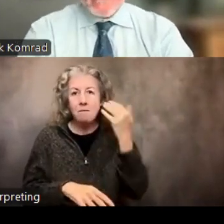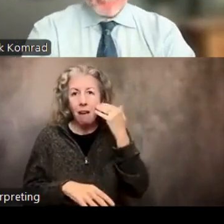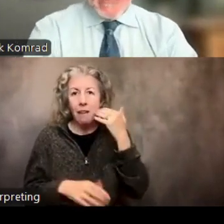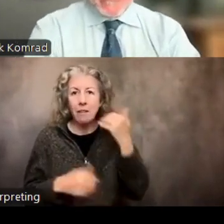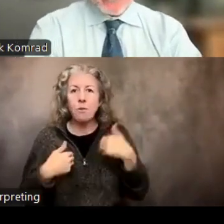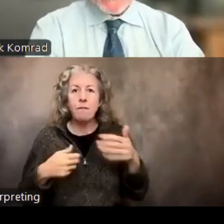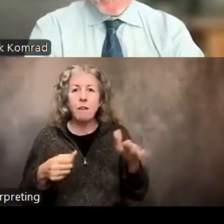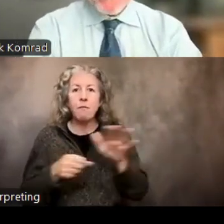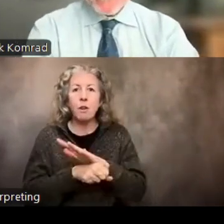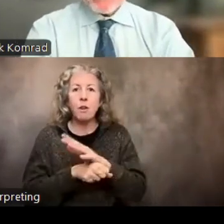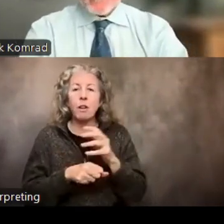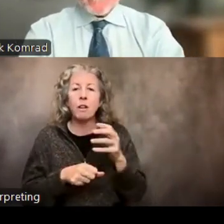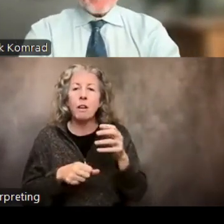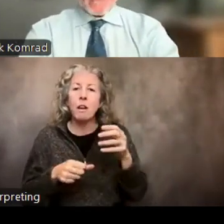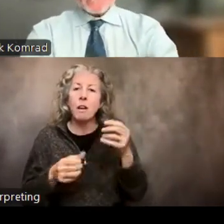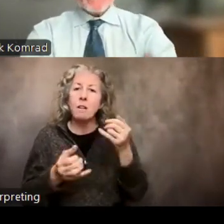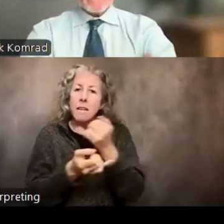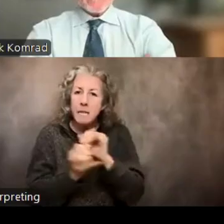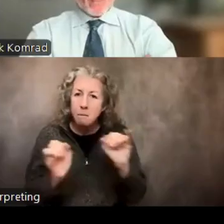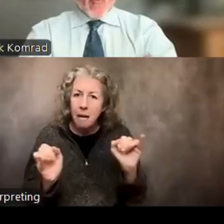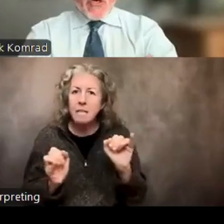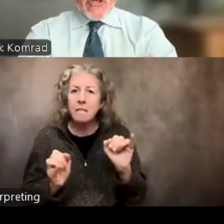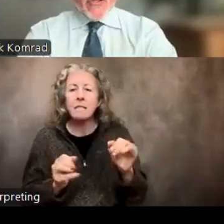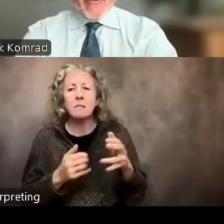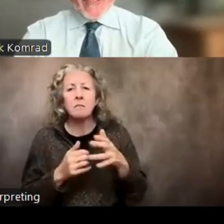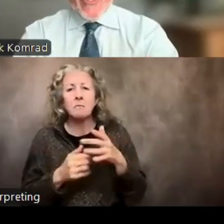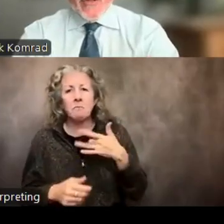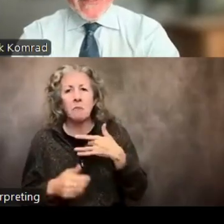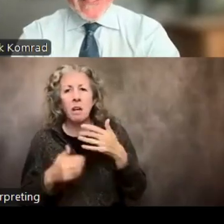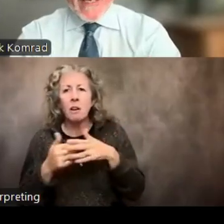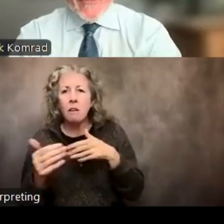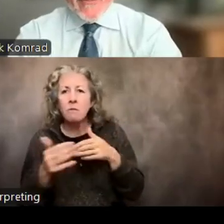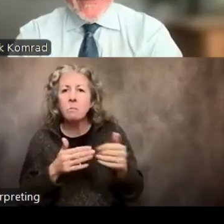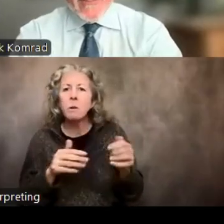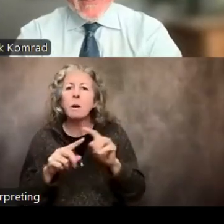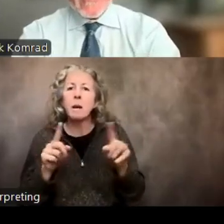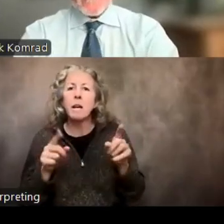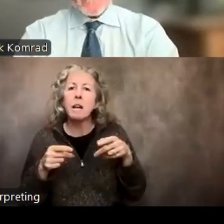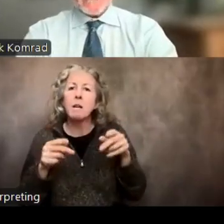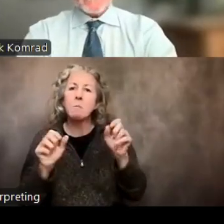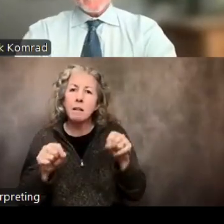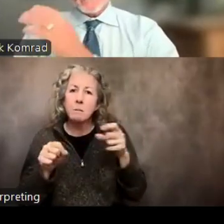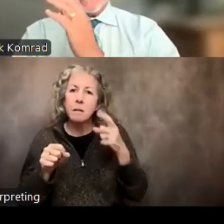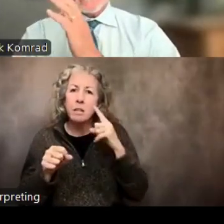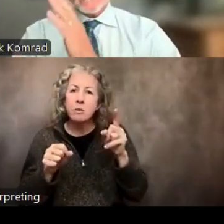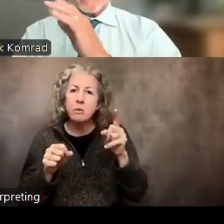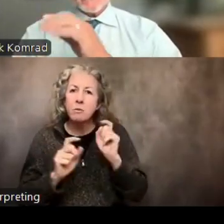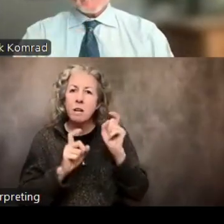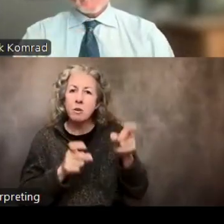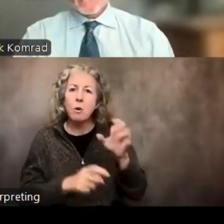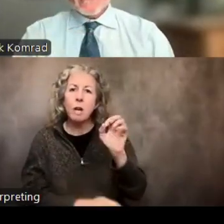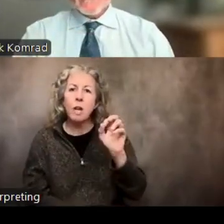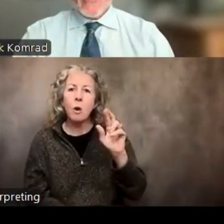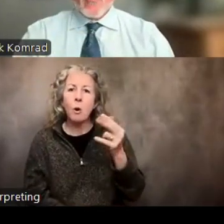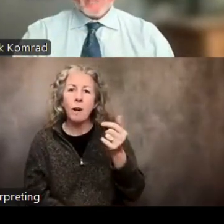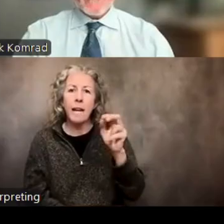maid was comforting, but when the possibility of organ donation was added to it, the sense of elation. Is the only